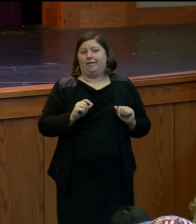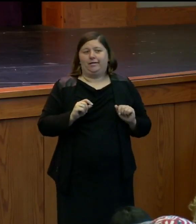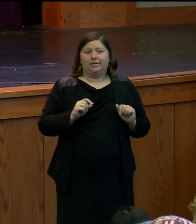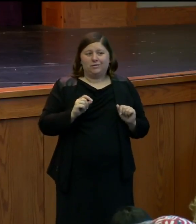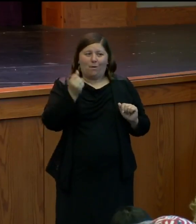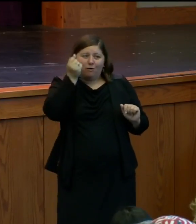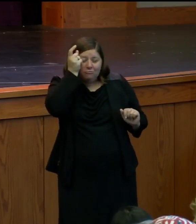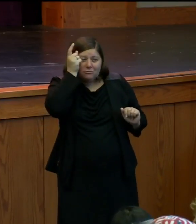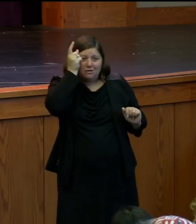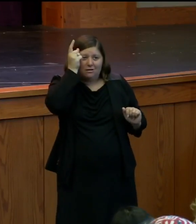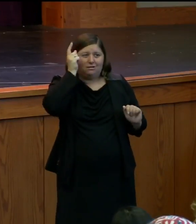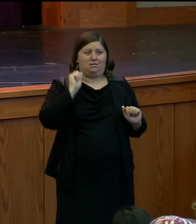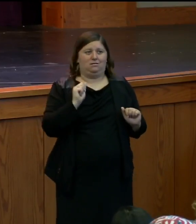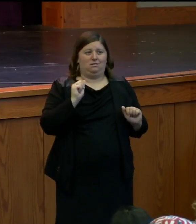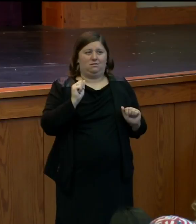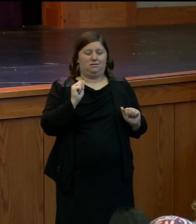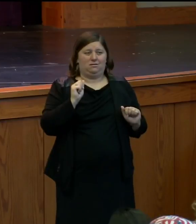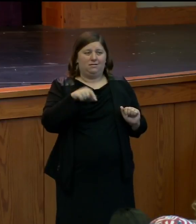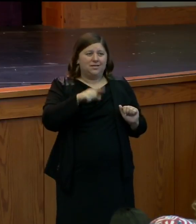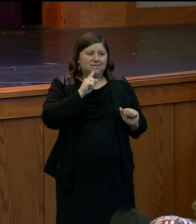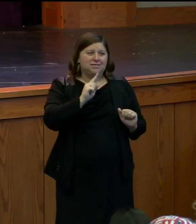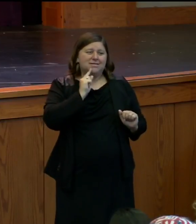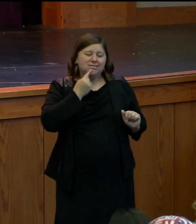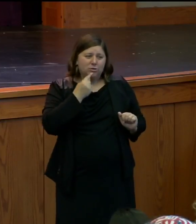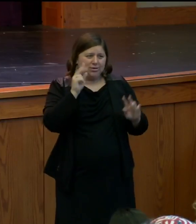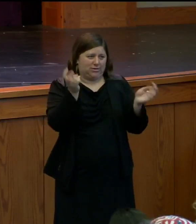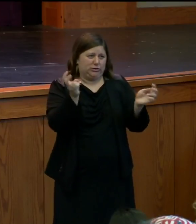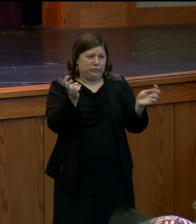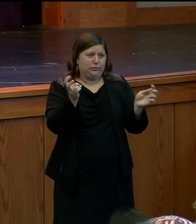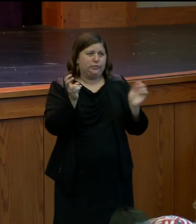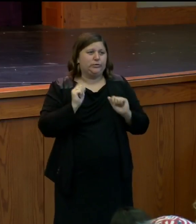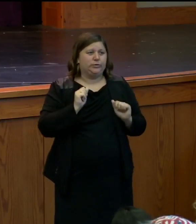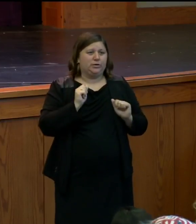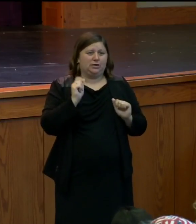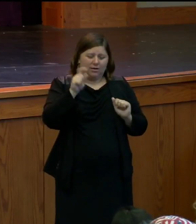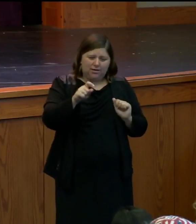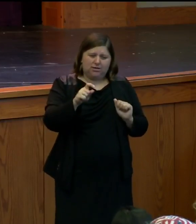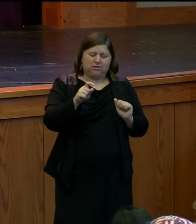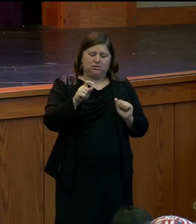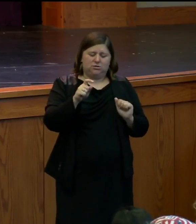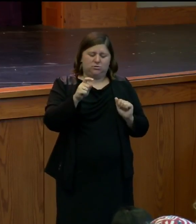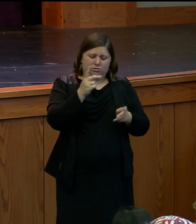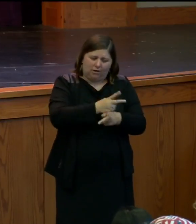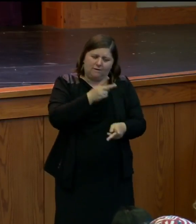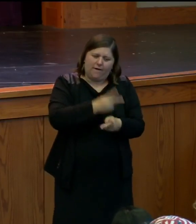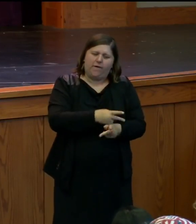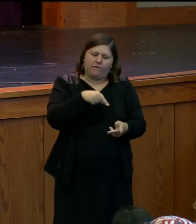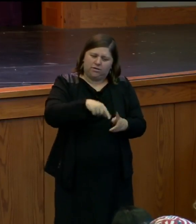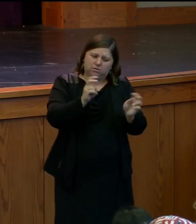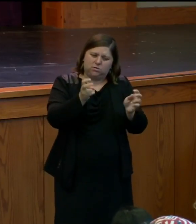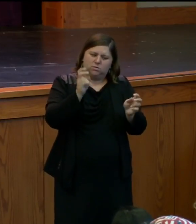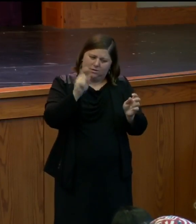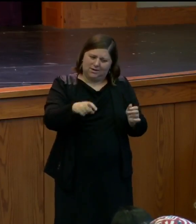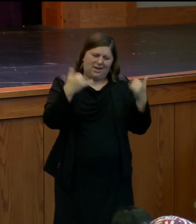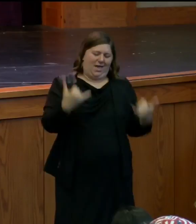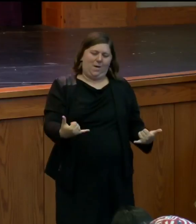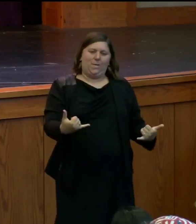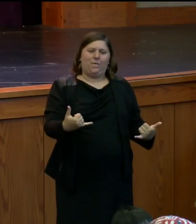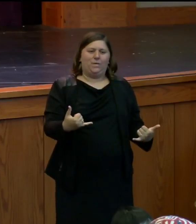SO UNDERSTAND IT IS A SERIOUS ISSUE. IT NEEDS TO BE TAKEN CARE OF, AND IT NEEDS TO BE TAKEN CARE OF NOW.